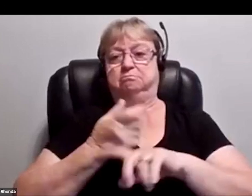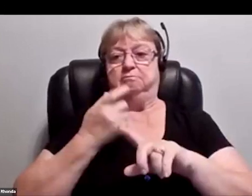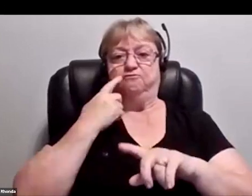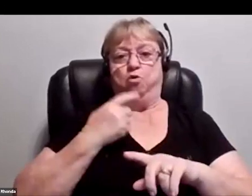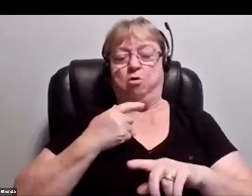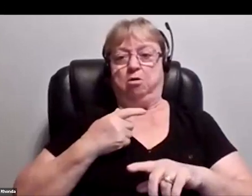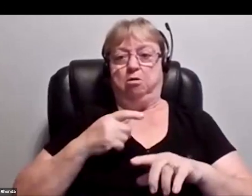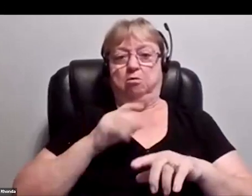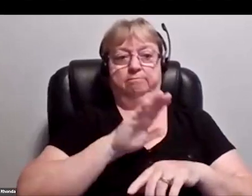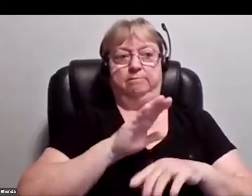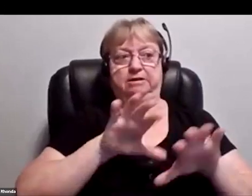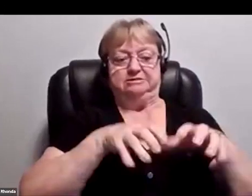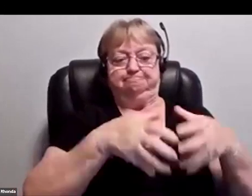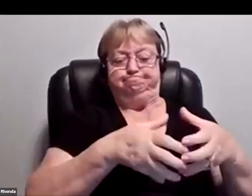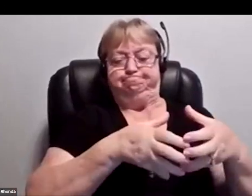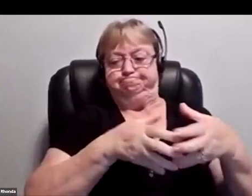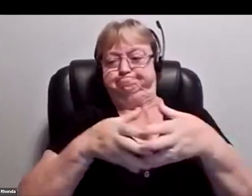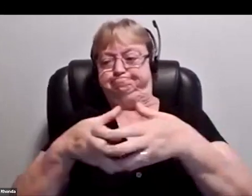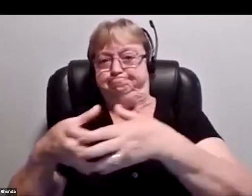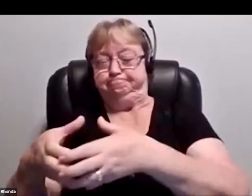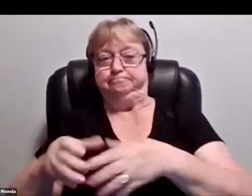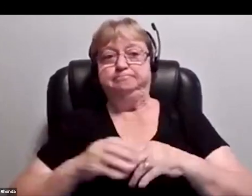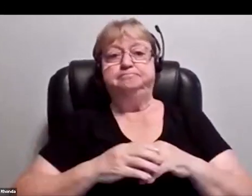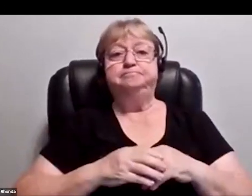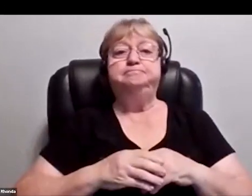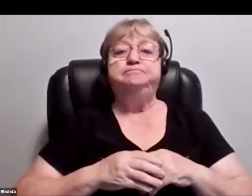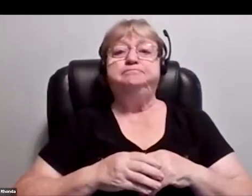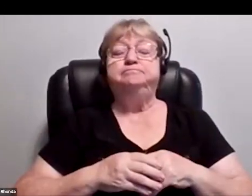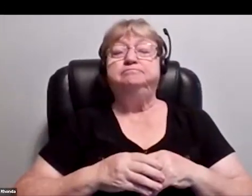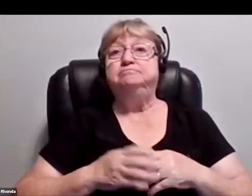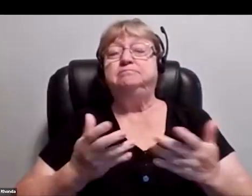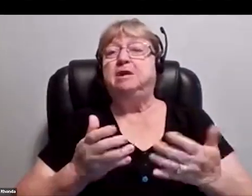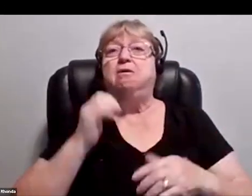We'll dive into a bit about what a day in life at the South Pole is,